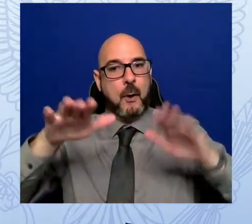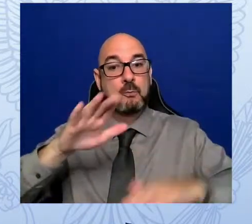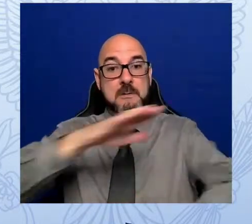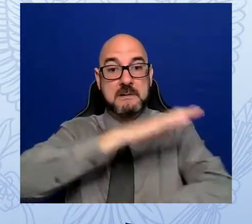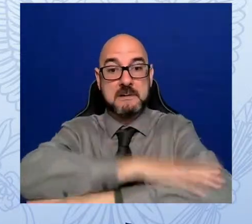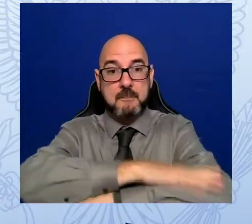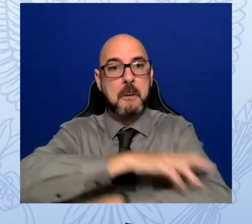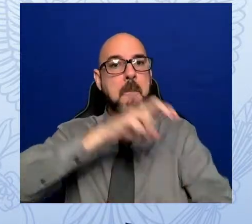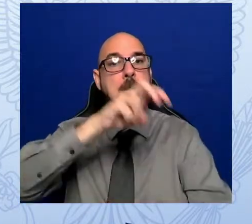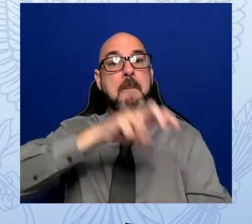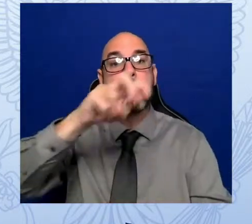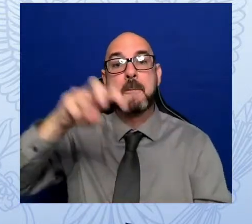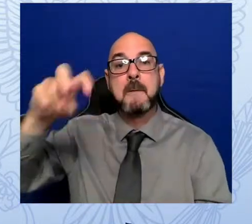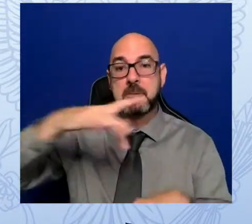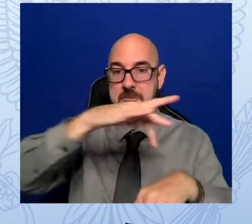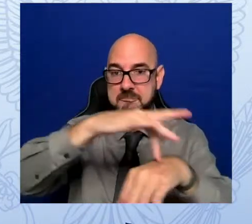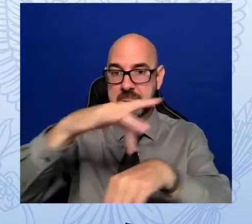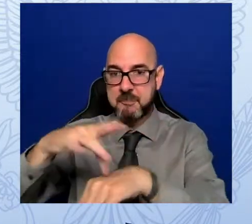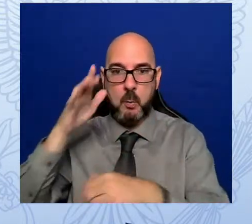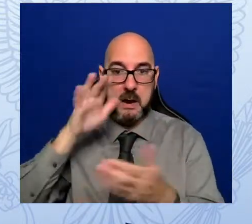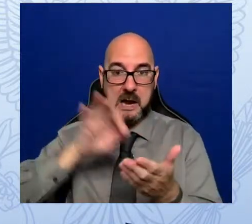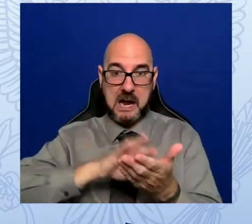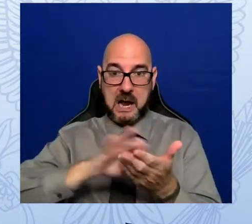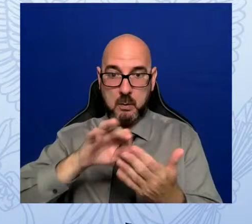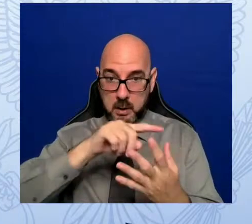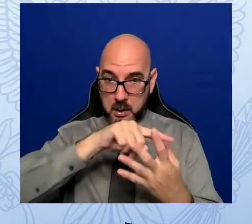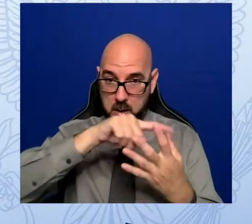and the First Lady will kick this off with a blast from the Airhorn.